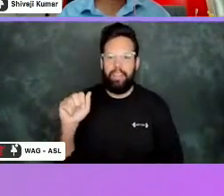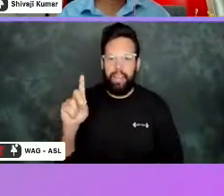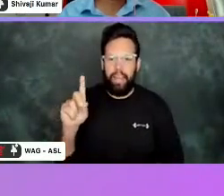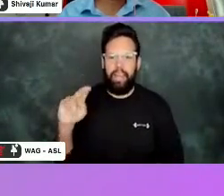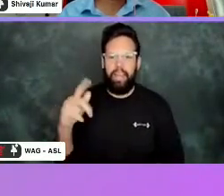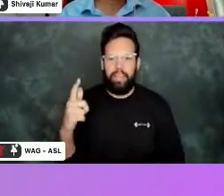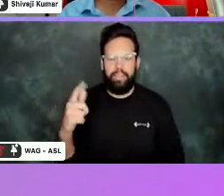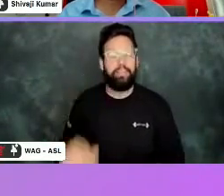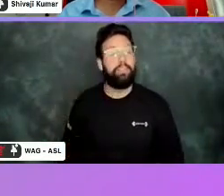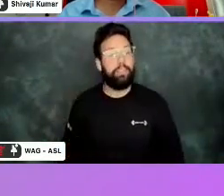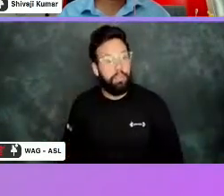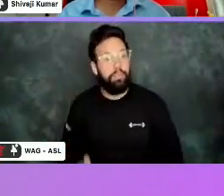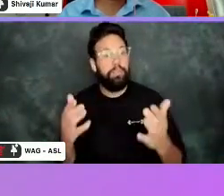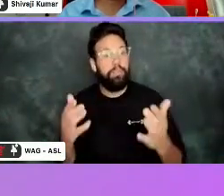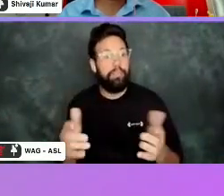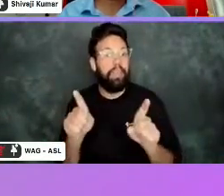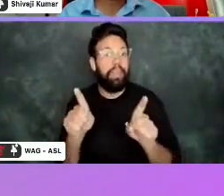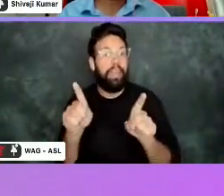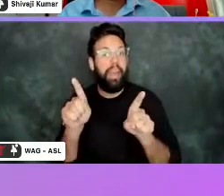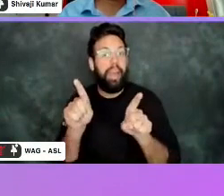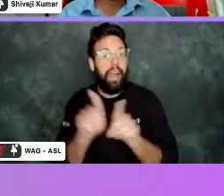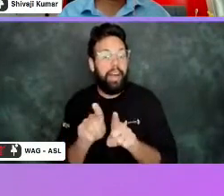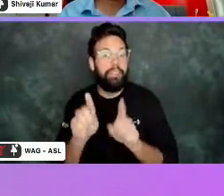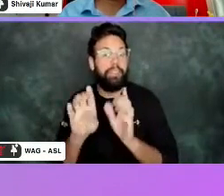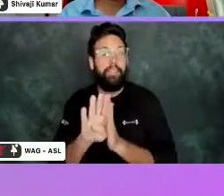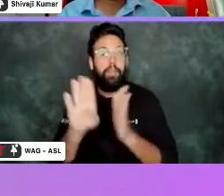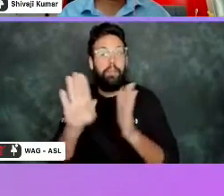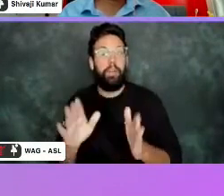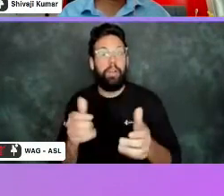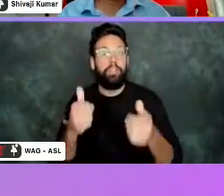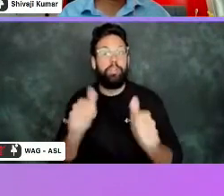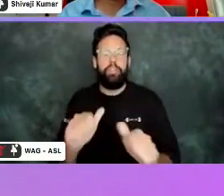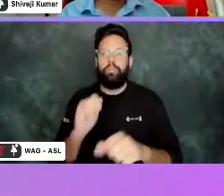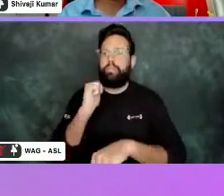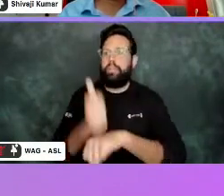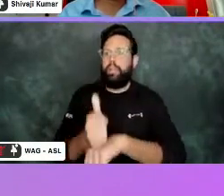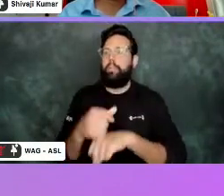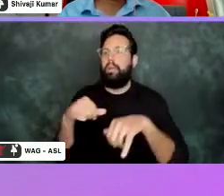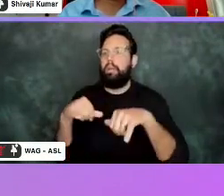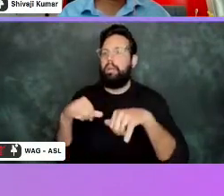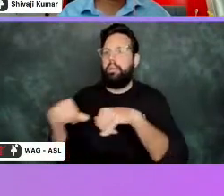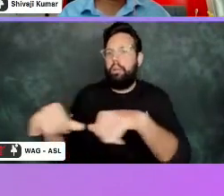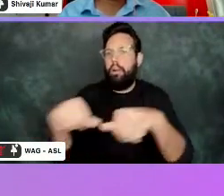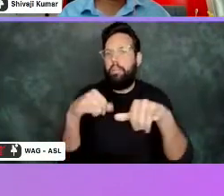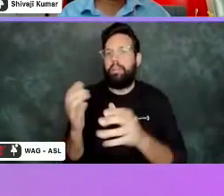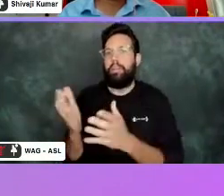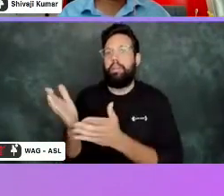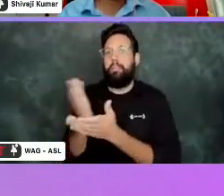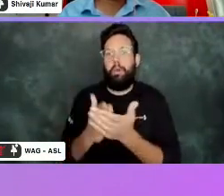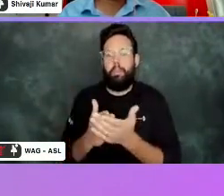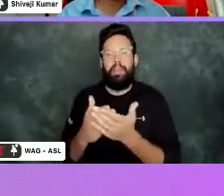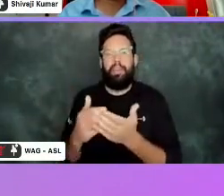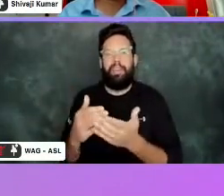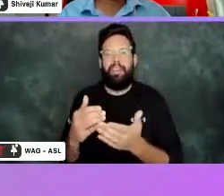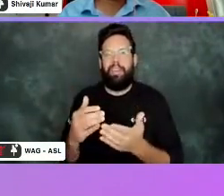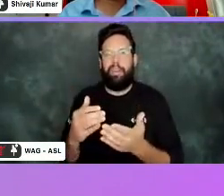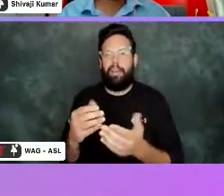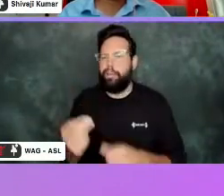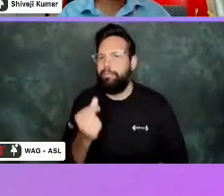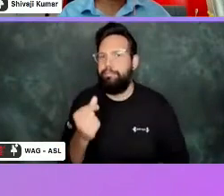and create a common component for all of those. And I unfortunately marked them up as a div. So I'm gonna mark those as H2s as well